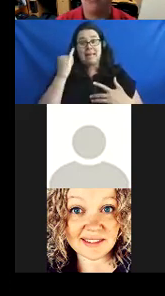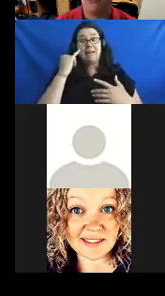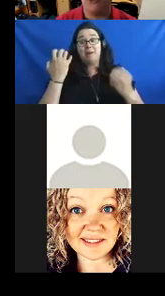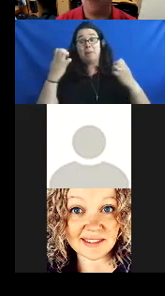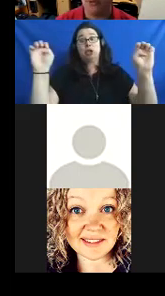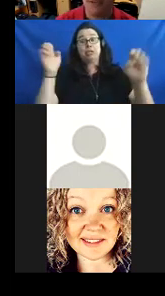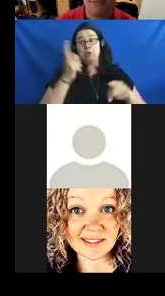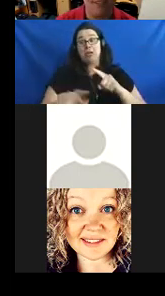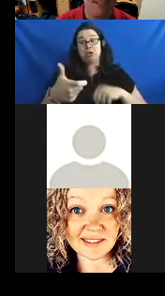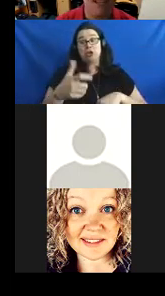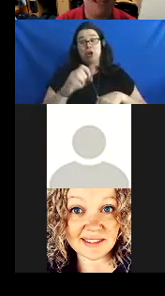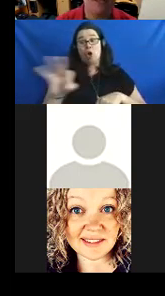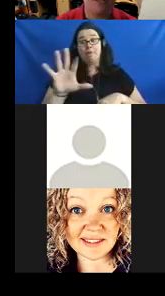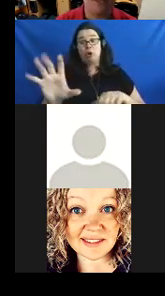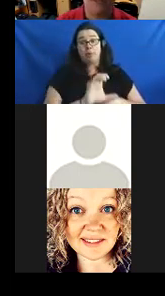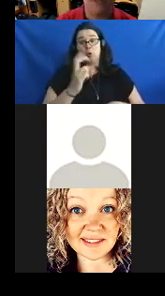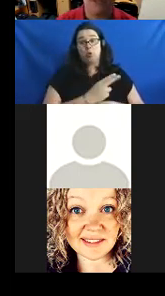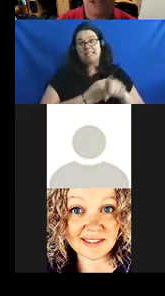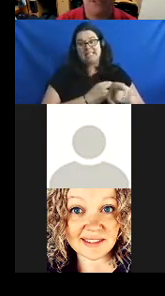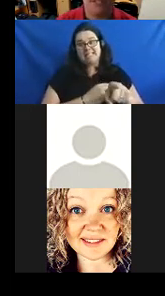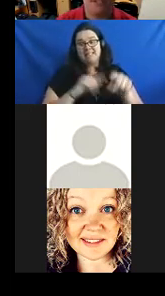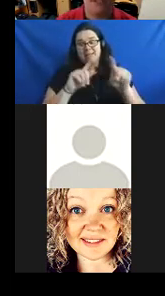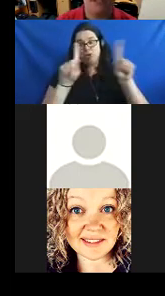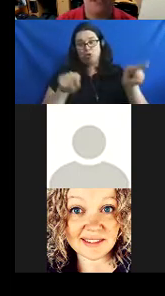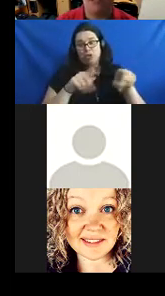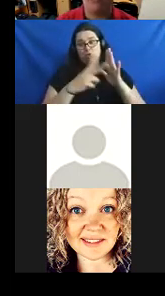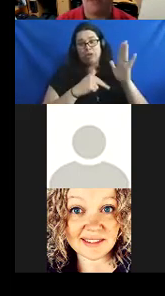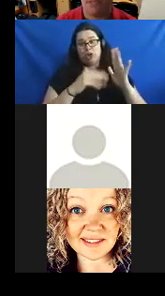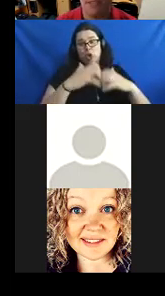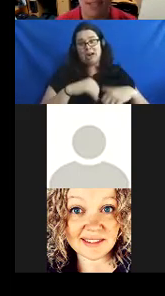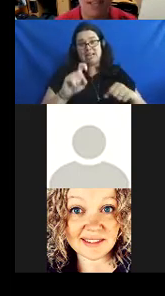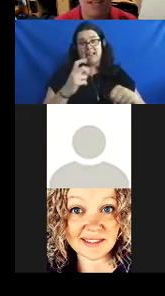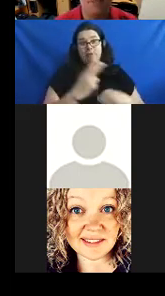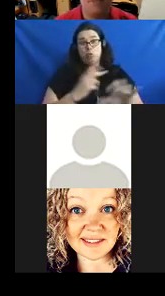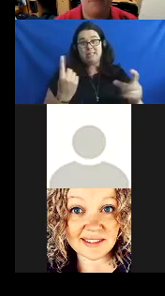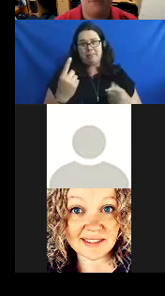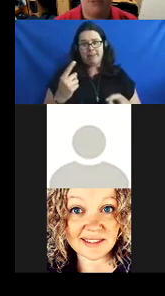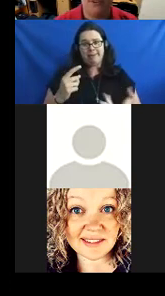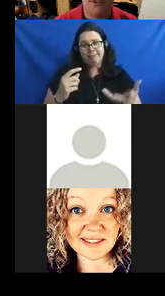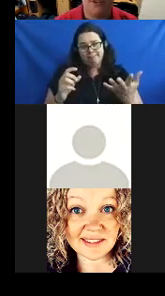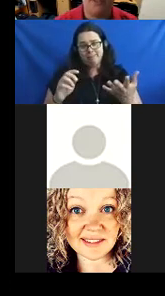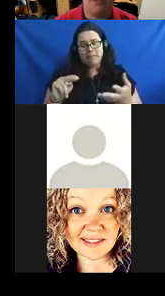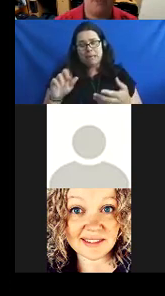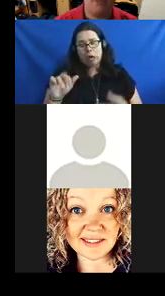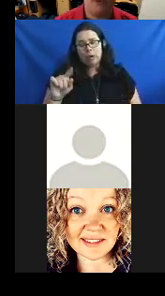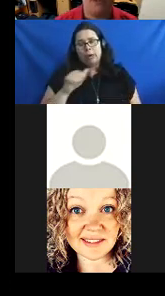YOUR SCREEN READER CRASHED AND YOU NEED TO TURN IT ON.